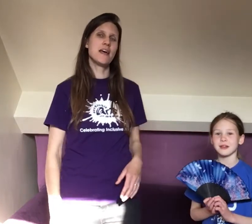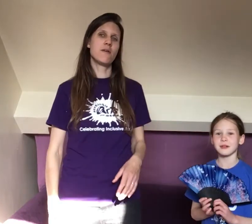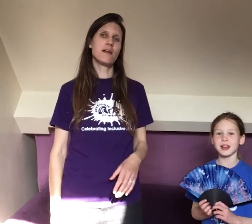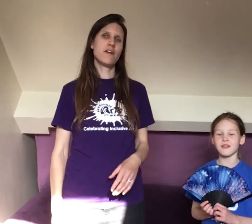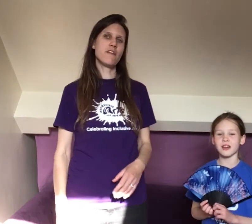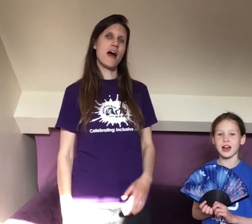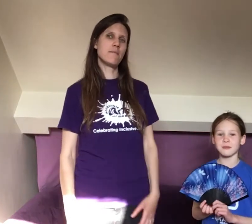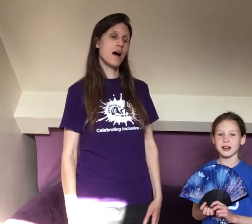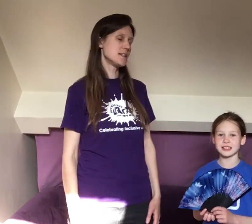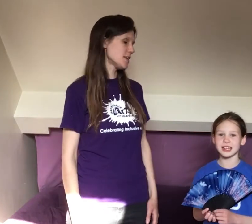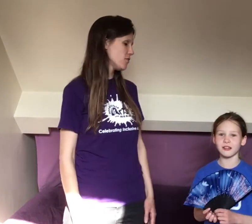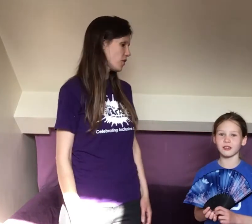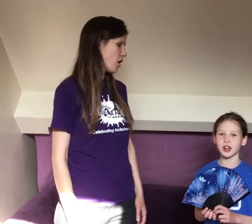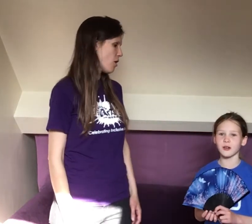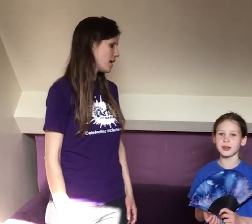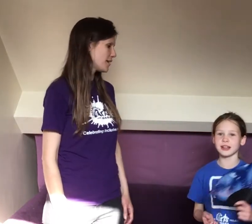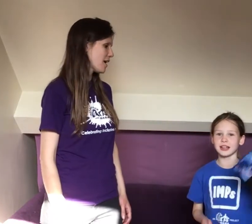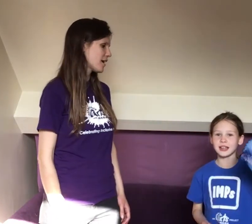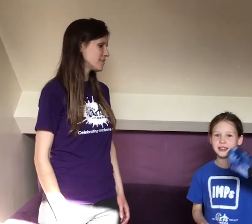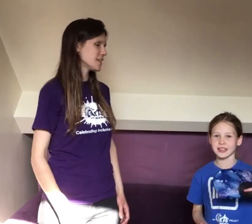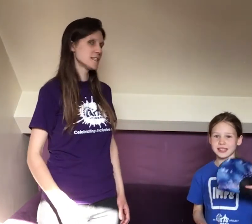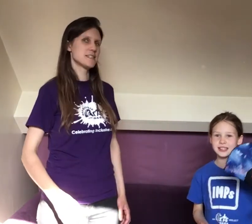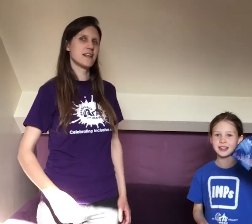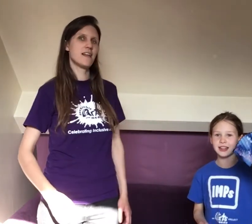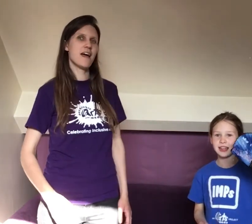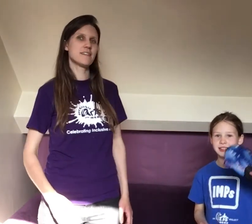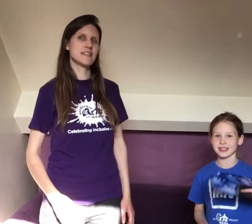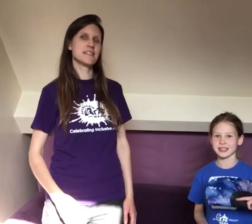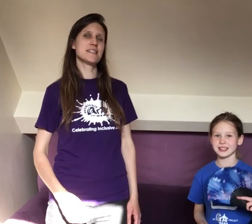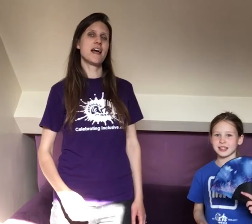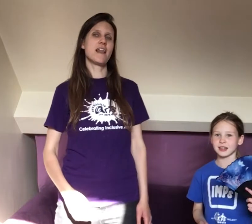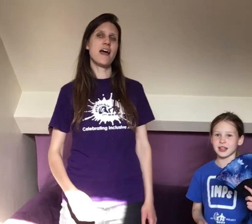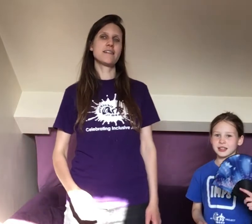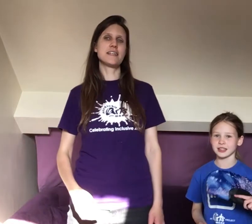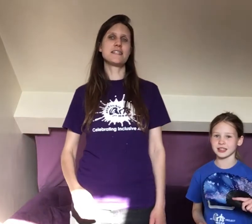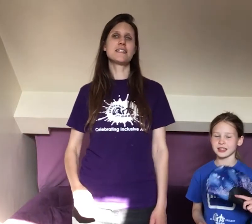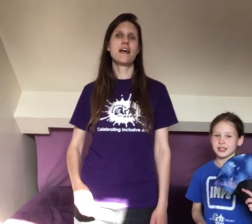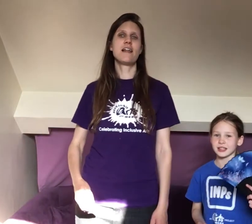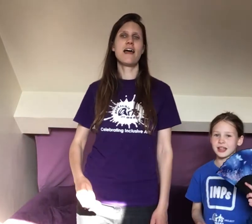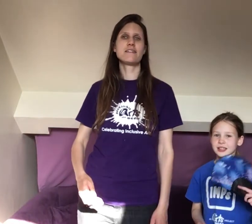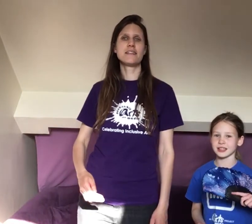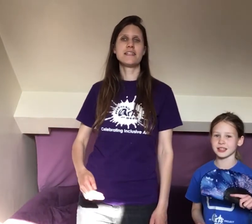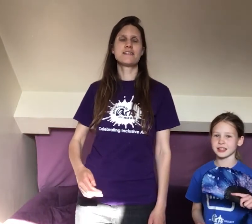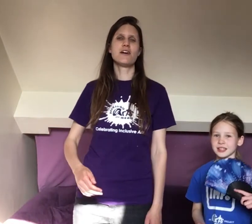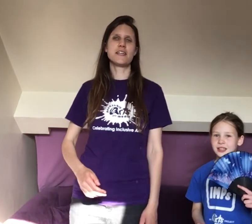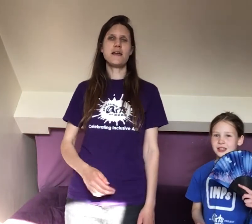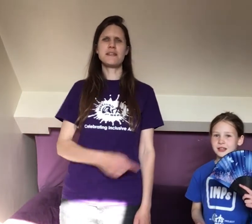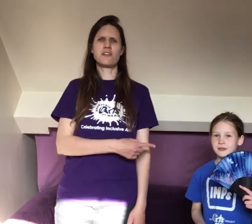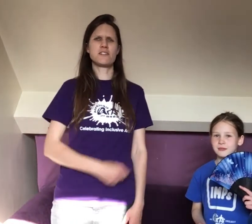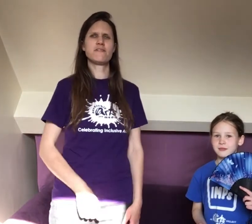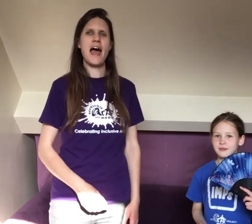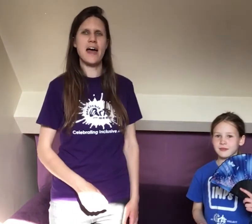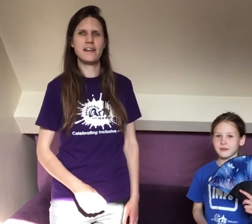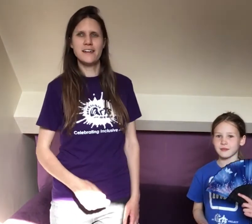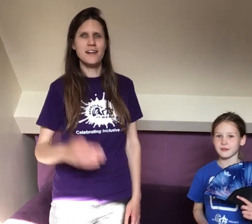when I found myself going like this, like this, like this, like this. Right, so Immy’s got a fan.